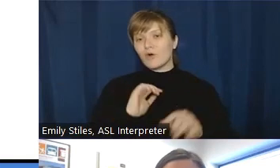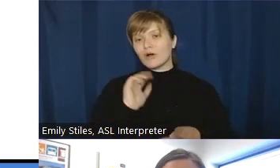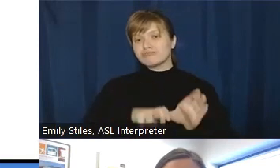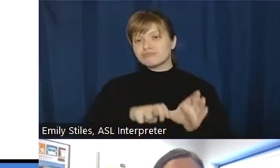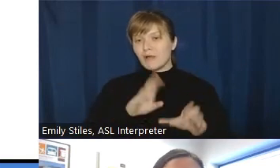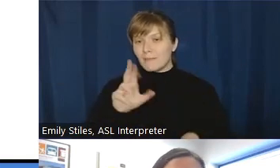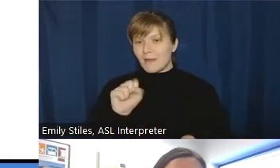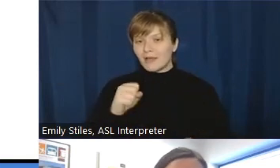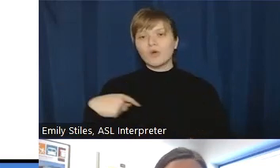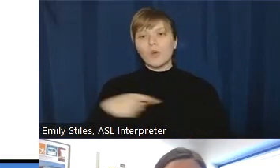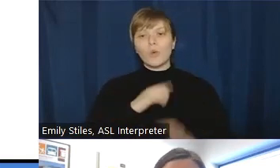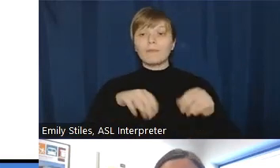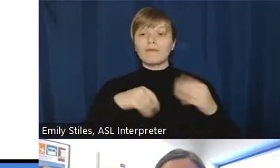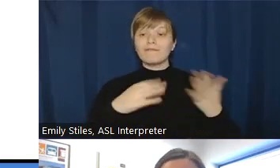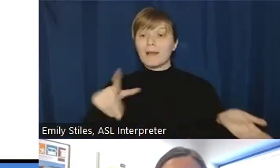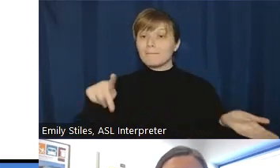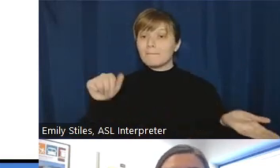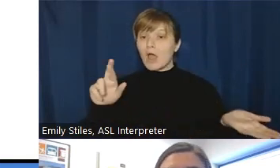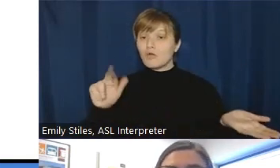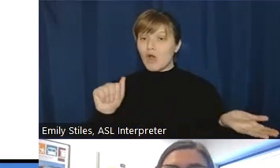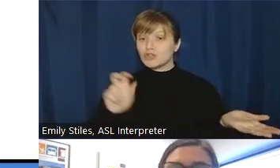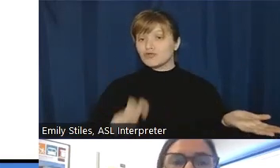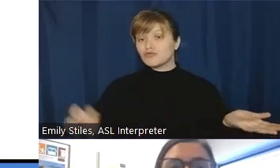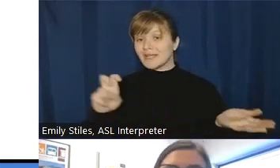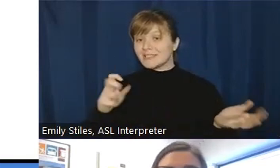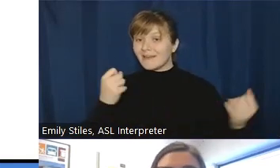to them to help with their services. But, specifically, this partnership